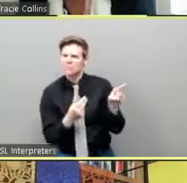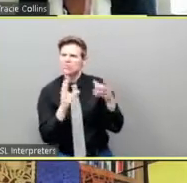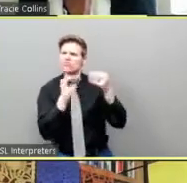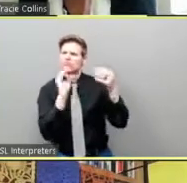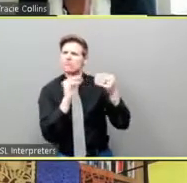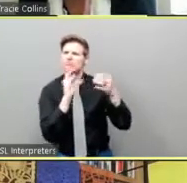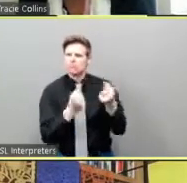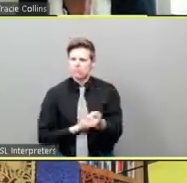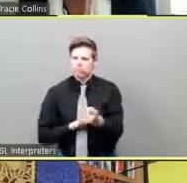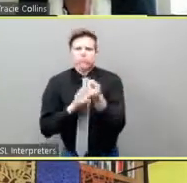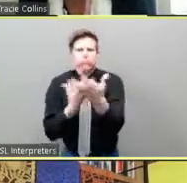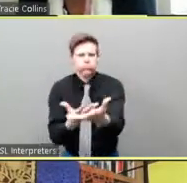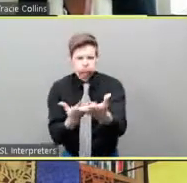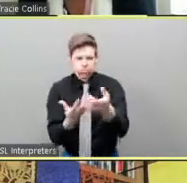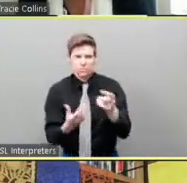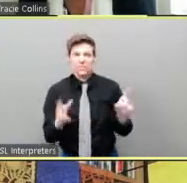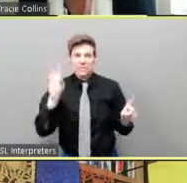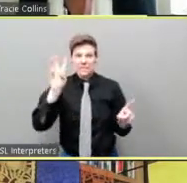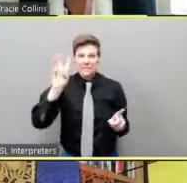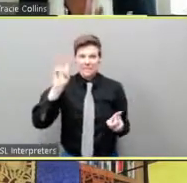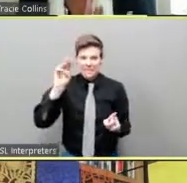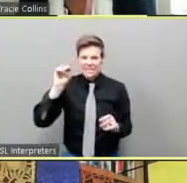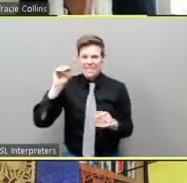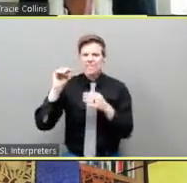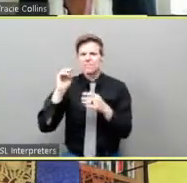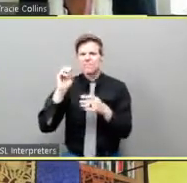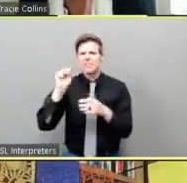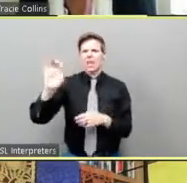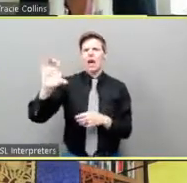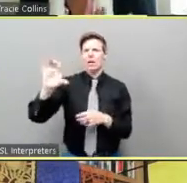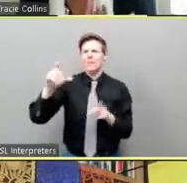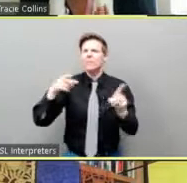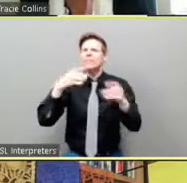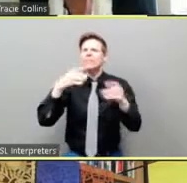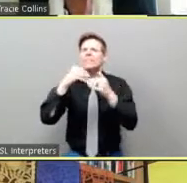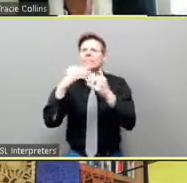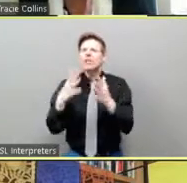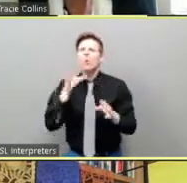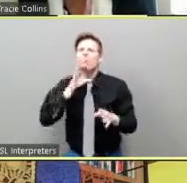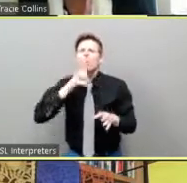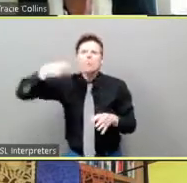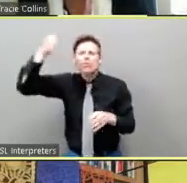experiences and it's really important that we have more of you showing your